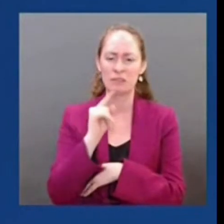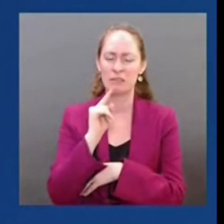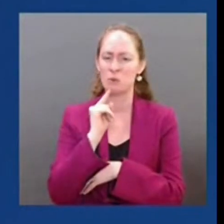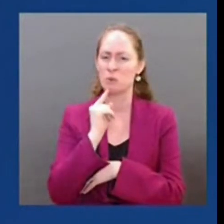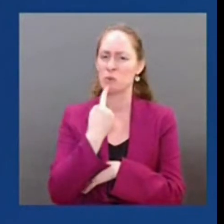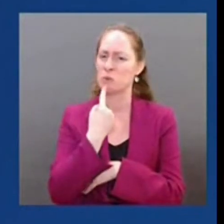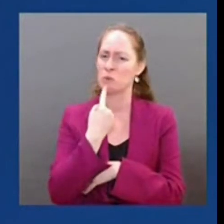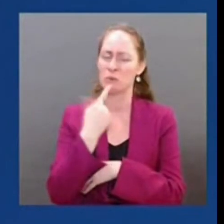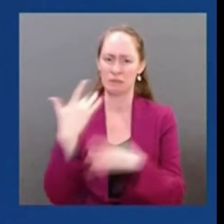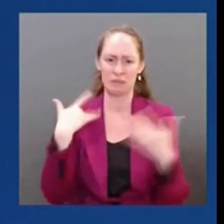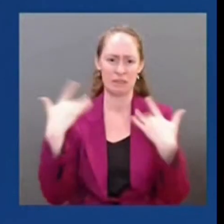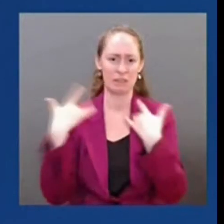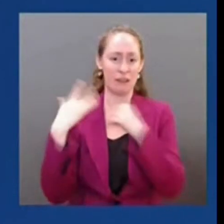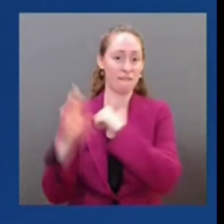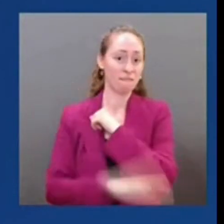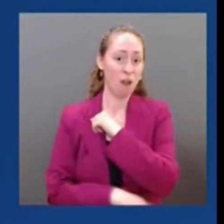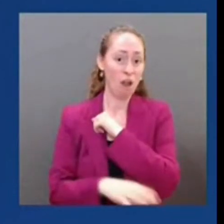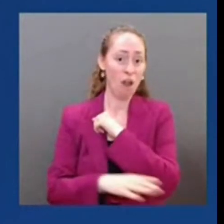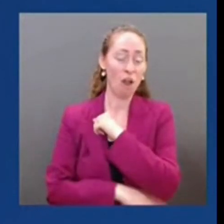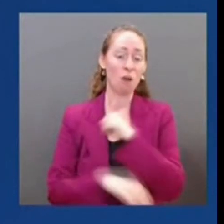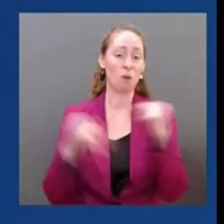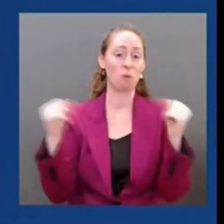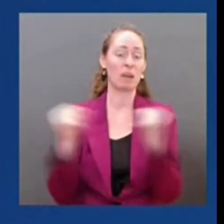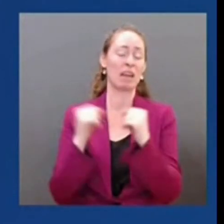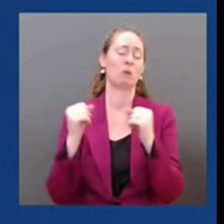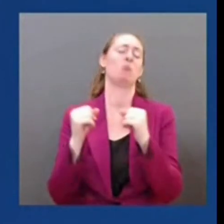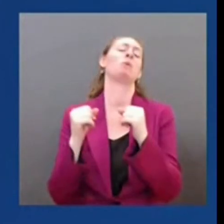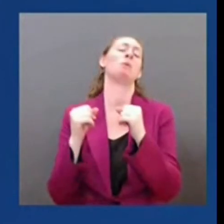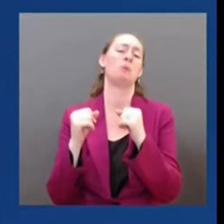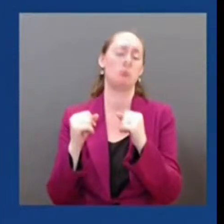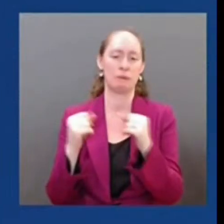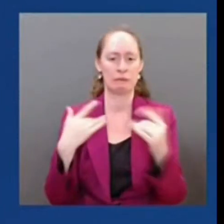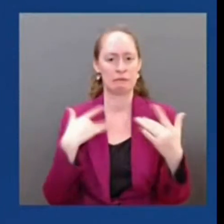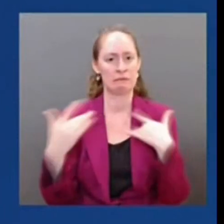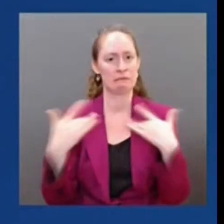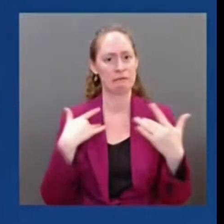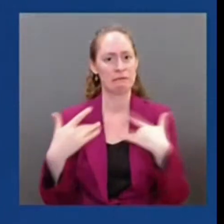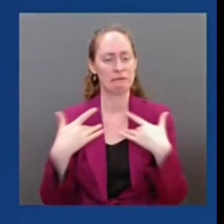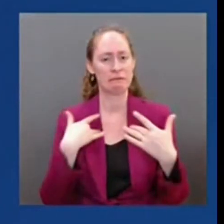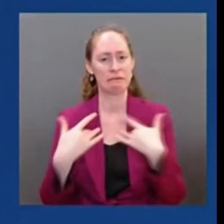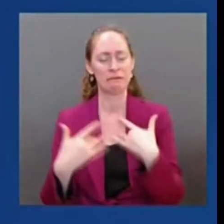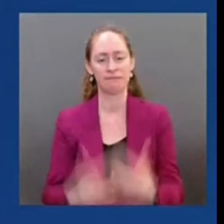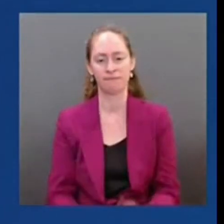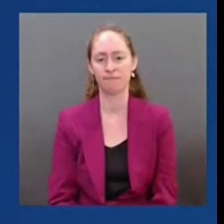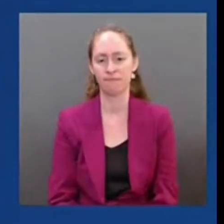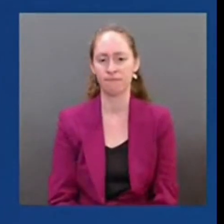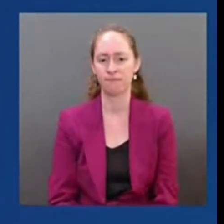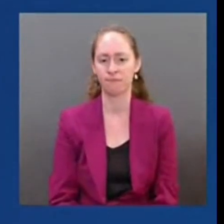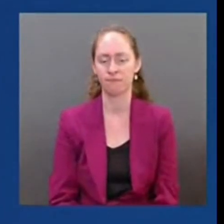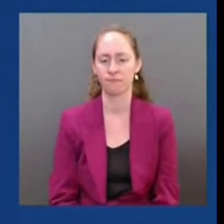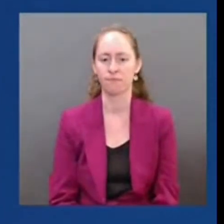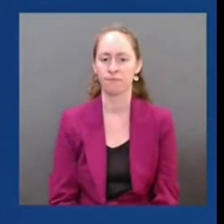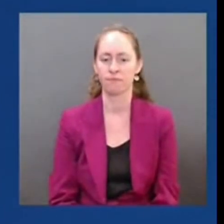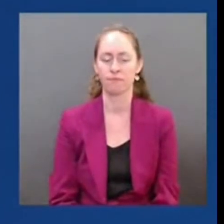AND WINTER MAY BRING. YOU KNOW, THERE'S A RANGE OF MODELS OUT THERE OF WHAT ME MIGHT SEE IN THE FALL AND WINTER.